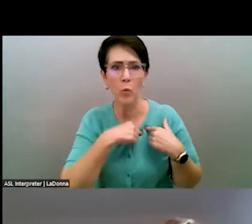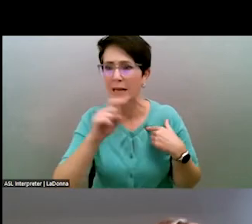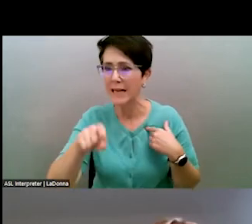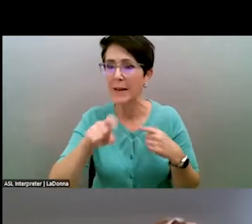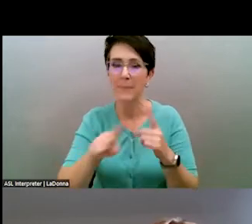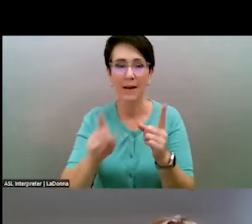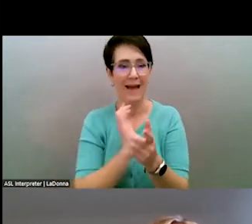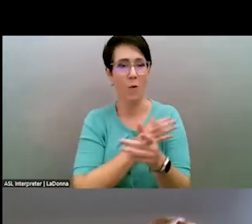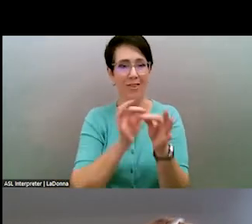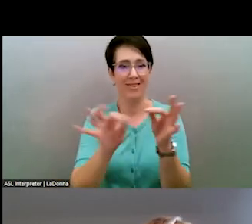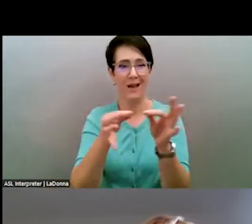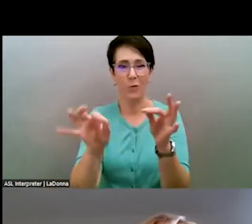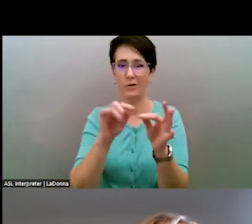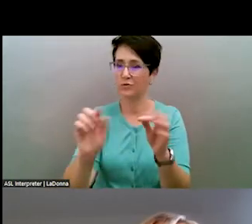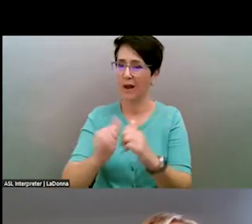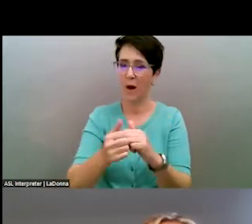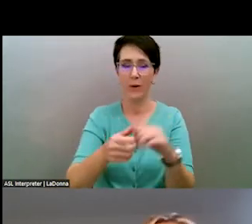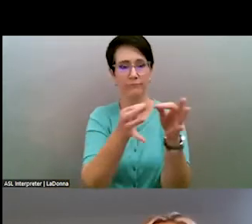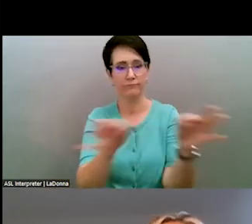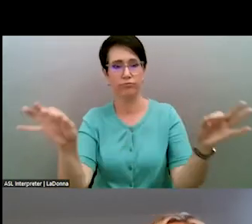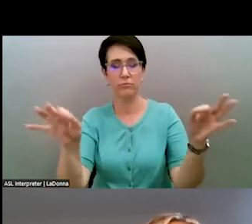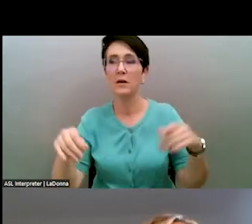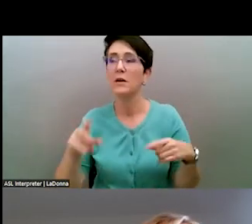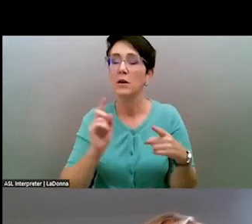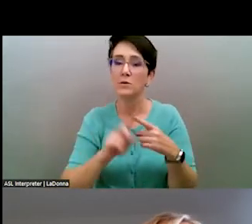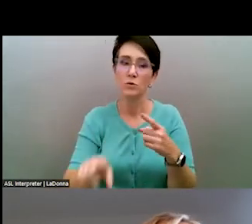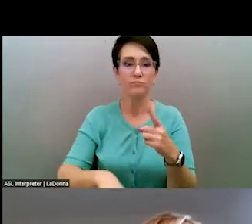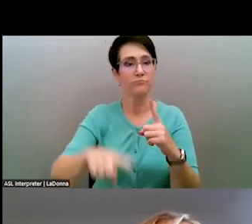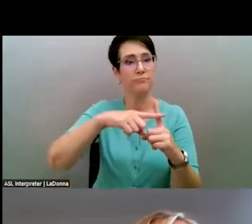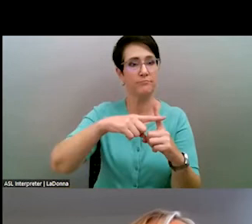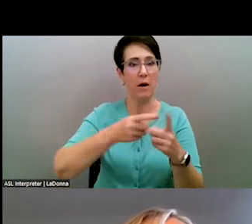COMMUNITY COORDINATED HEALTH SUPPORT. TO FACILITATE POSITIVE ENGAGEMENT FUNCTIONING AT